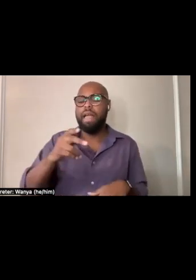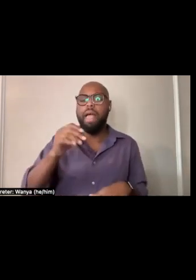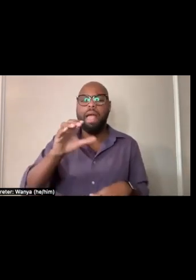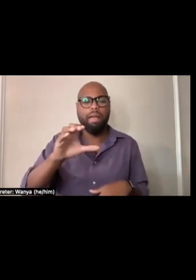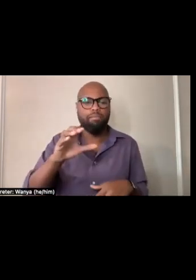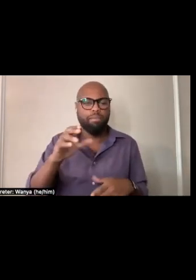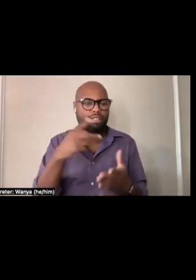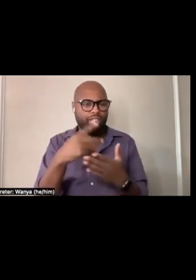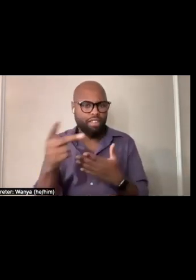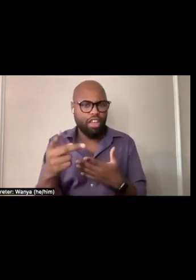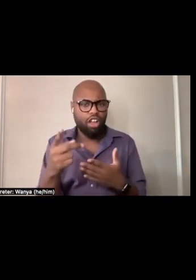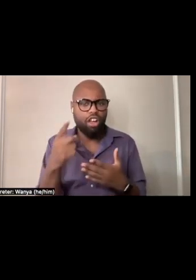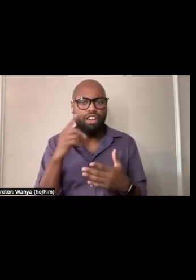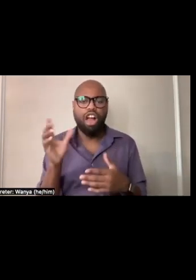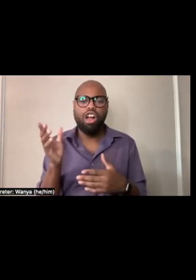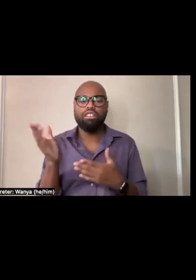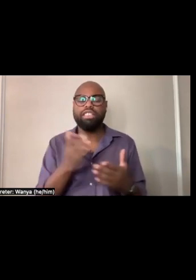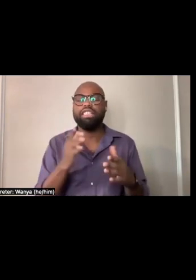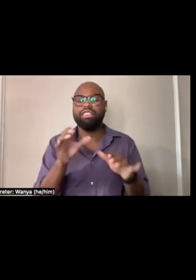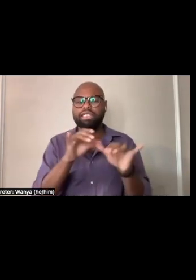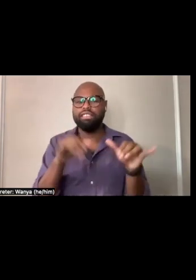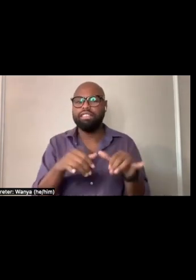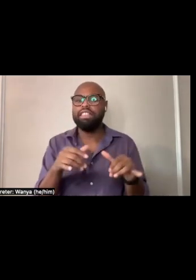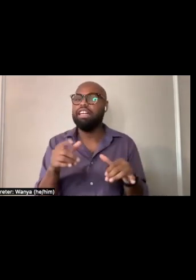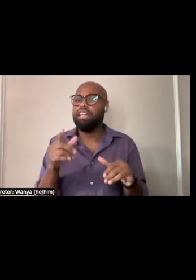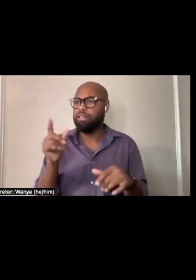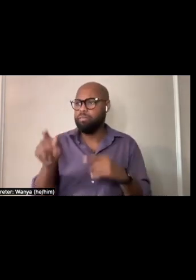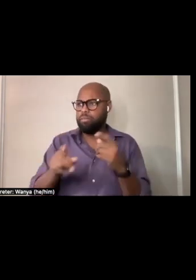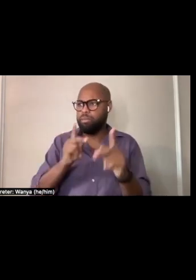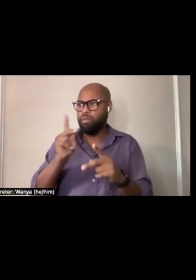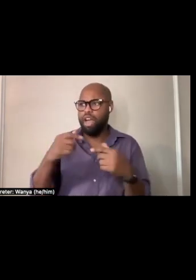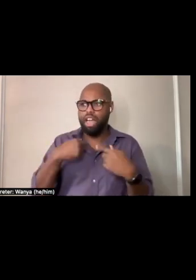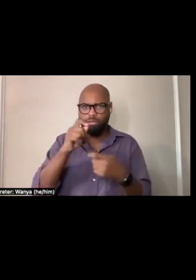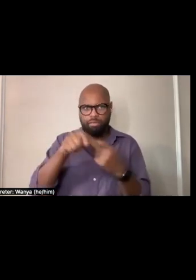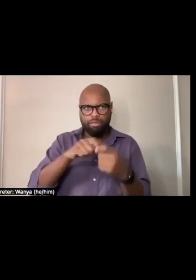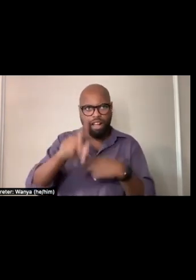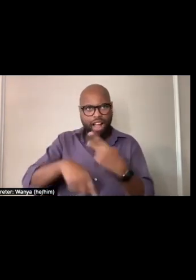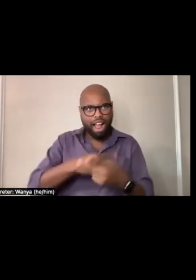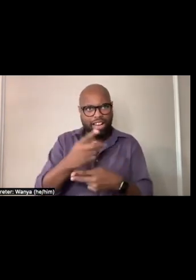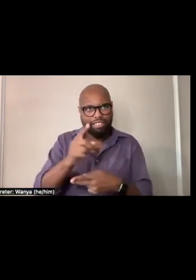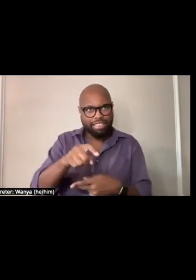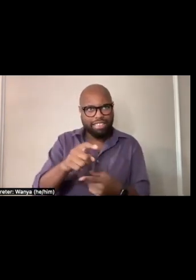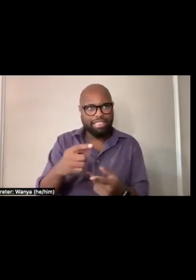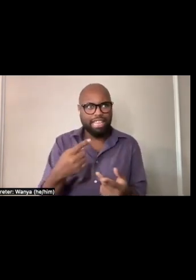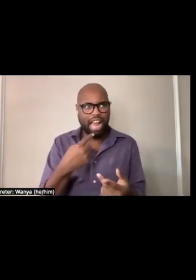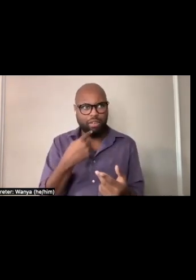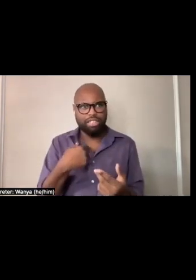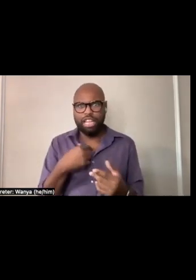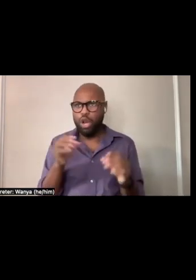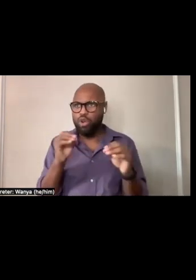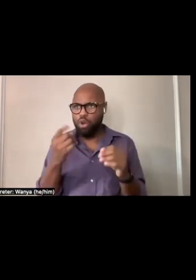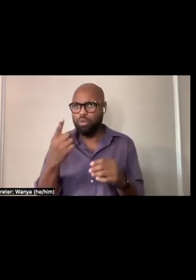individuals who have this particular set of needs. I would contend nobody is impossible. We're all just human.